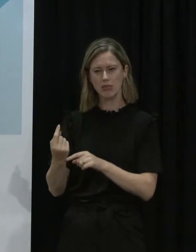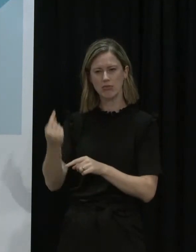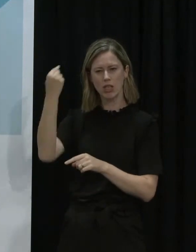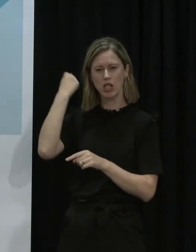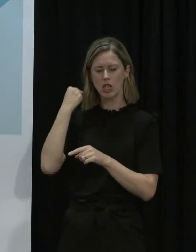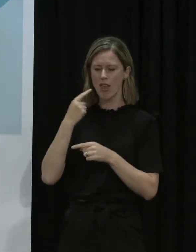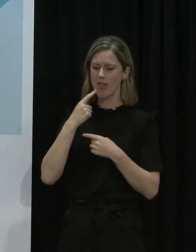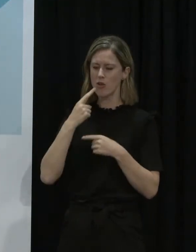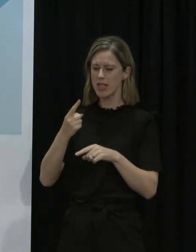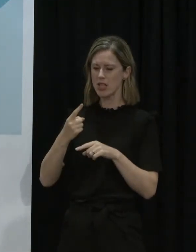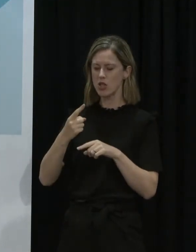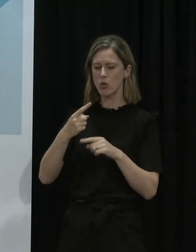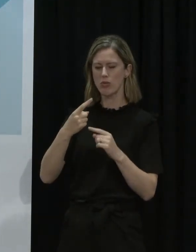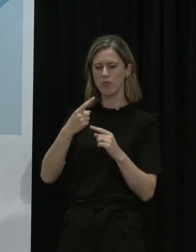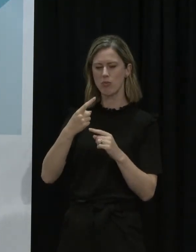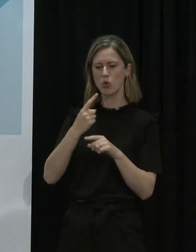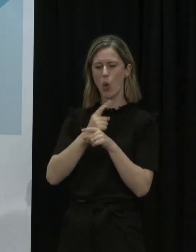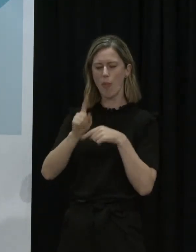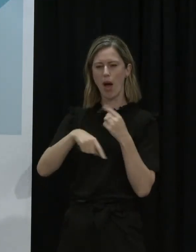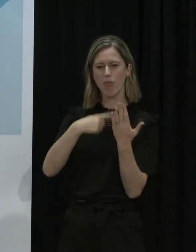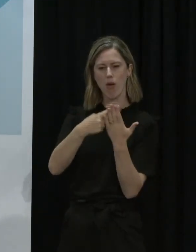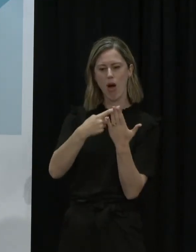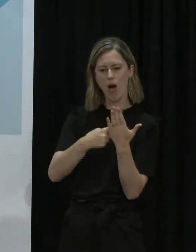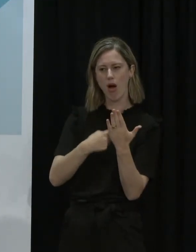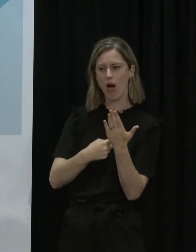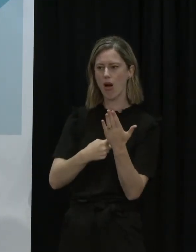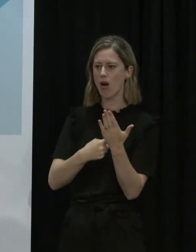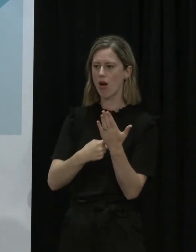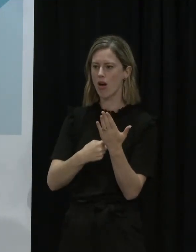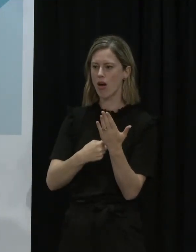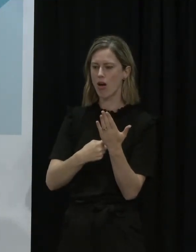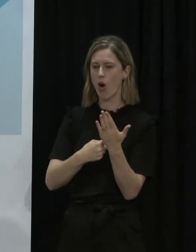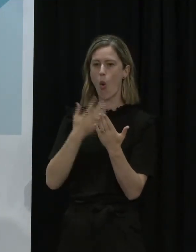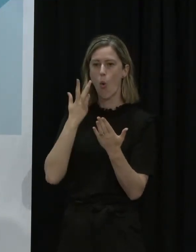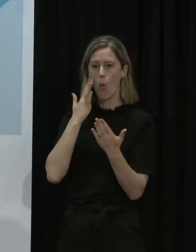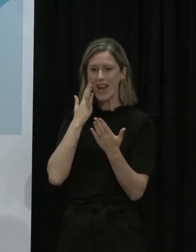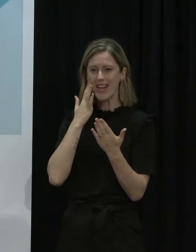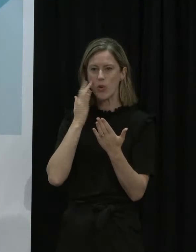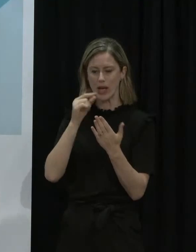that today we would be learning